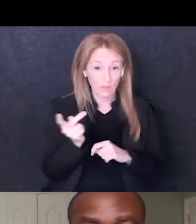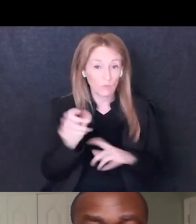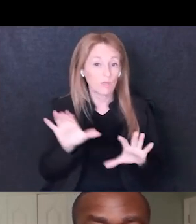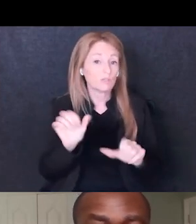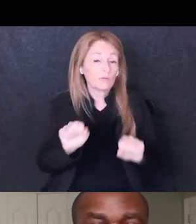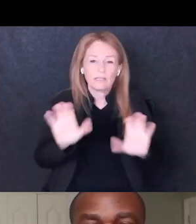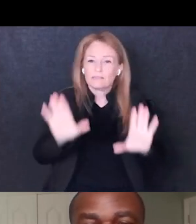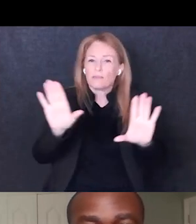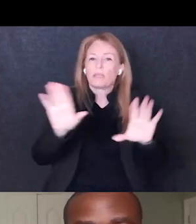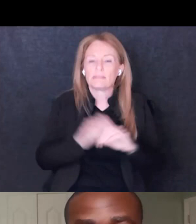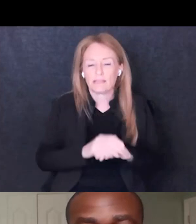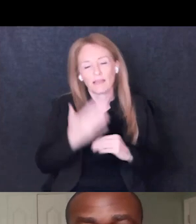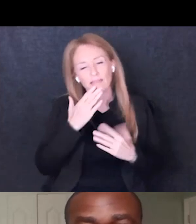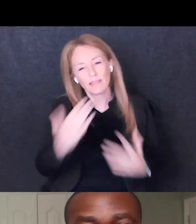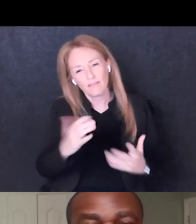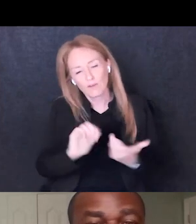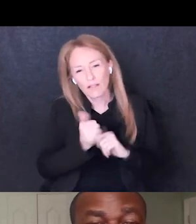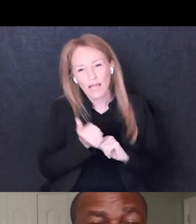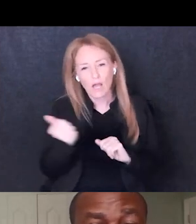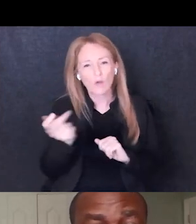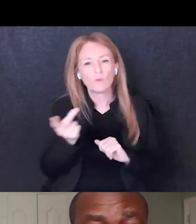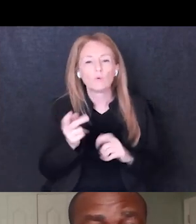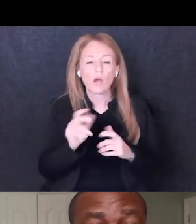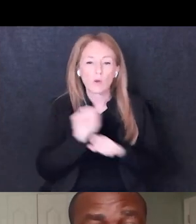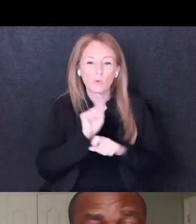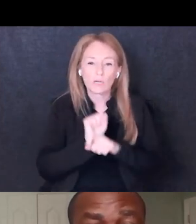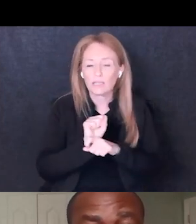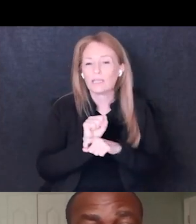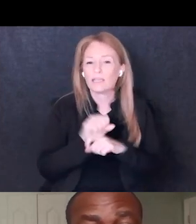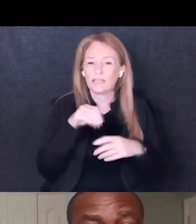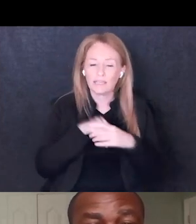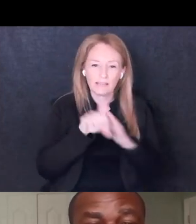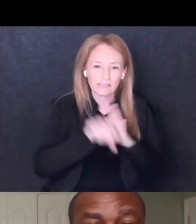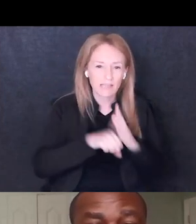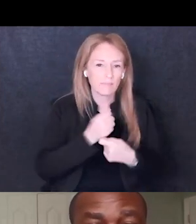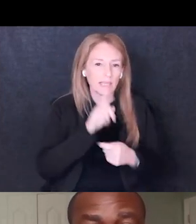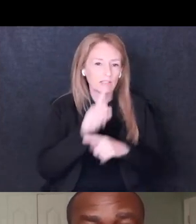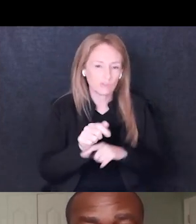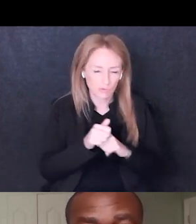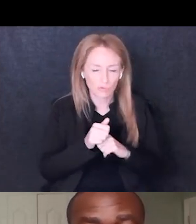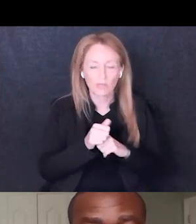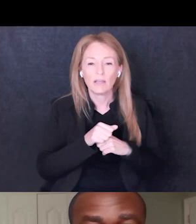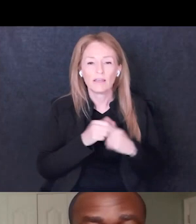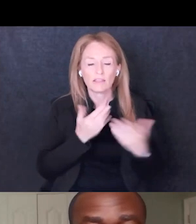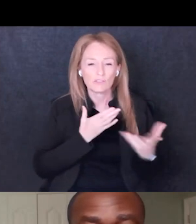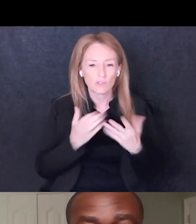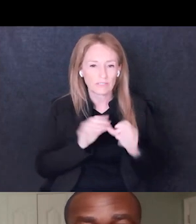YOU ARE AND WORKING THROUGH THE STATE AND LEADING THEM TO FOLLOW.